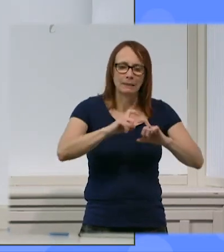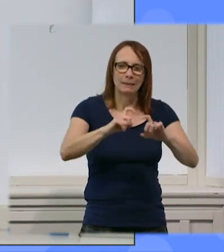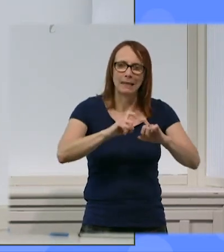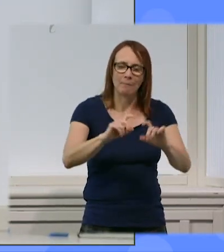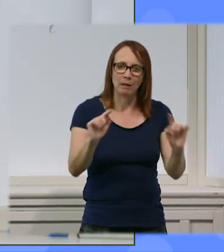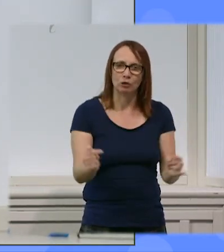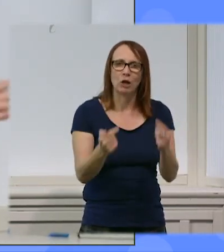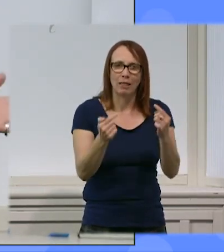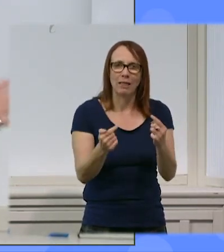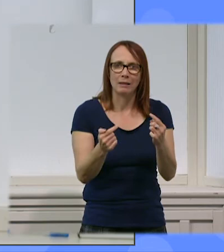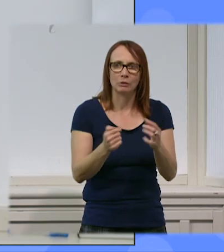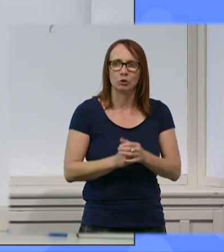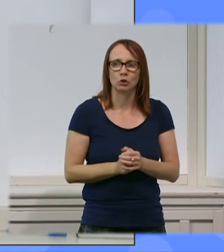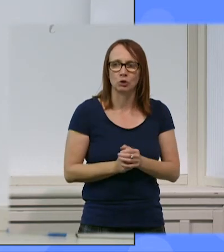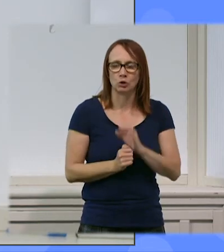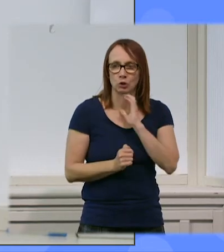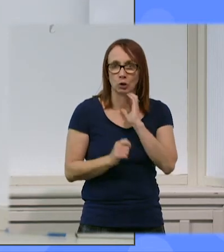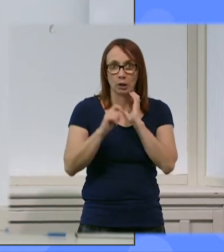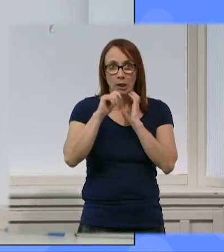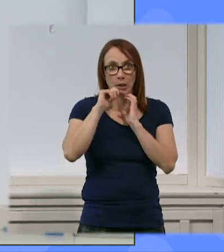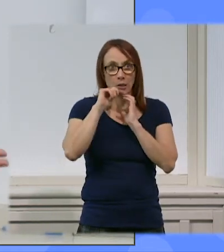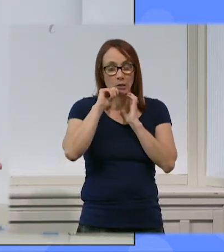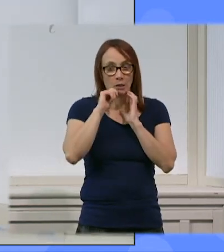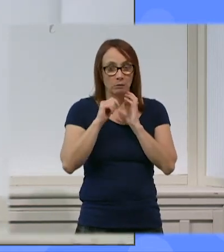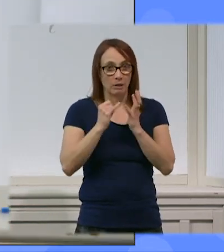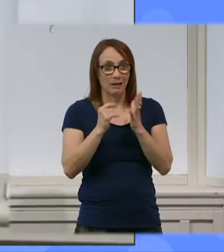to introduce them all in turn all right and sandy Begbie will present